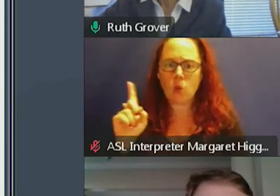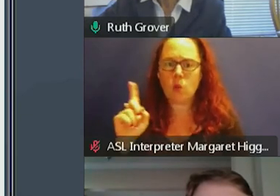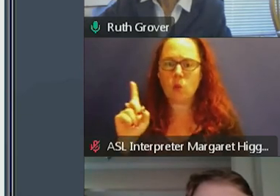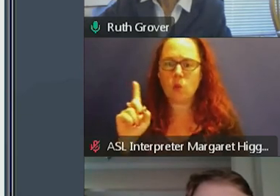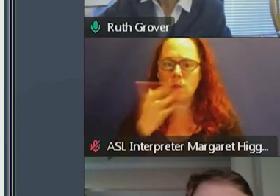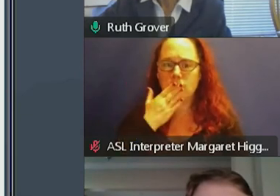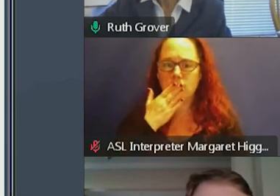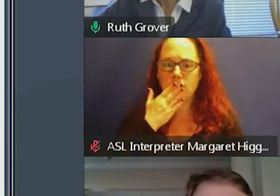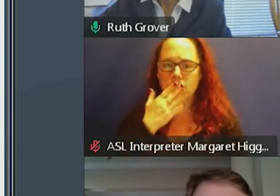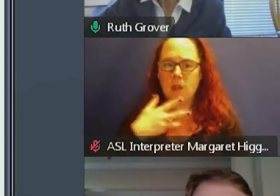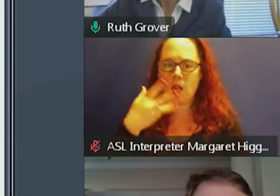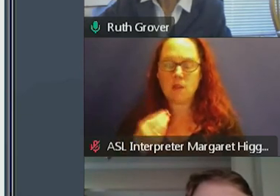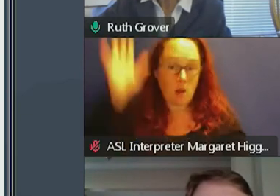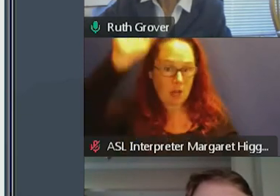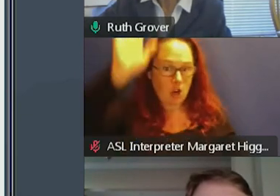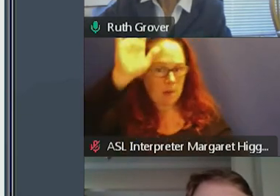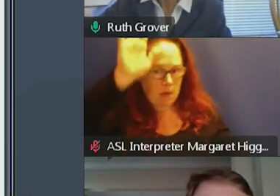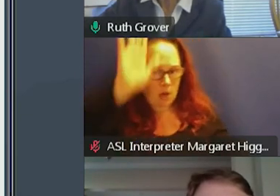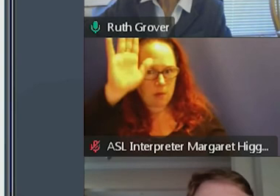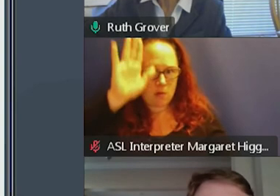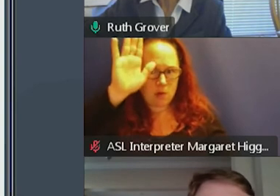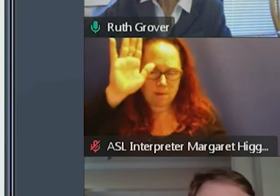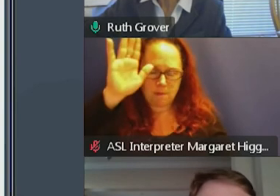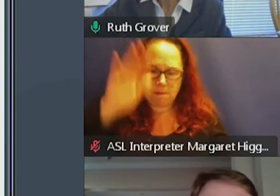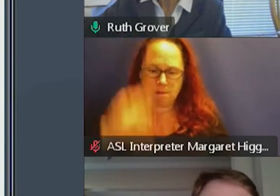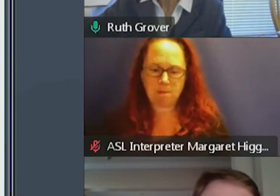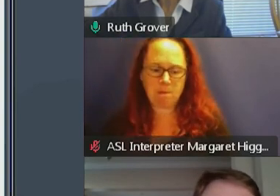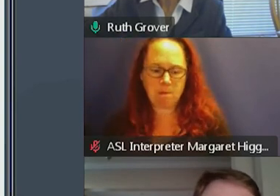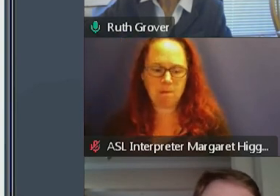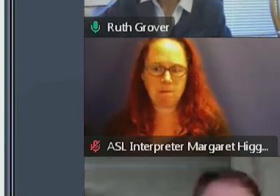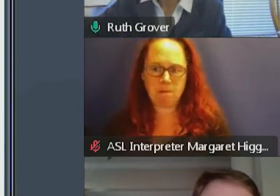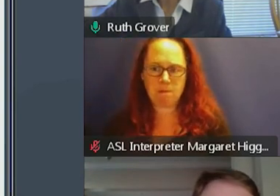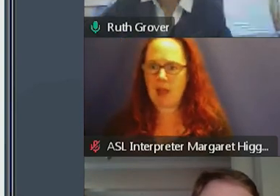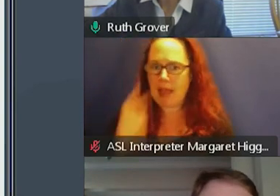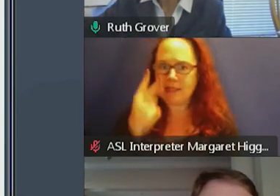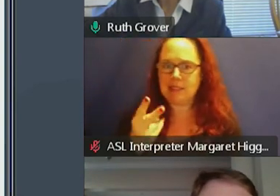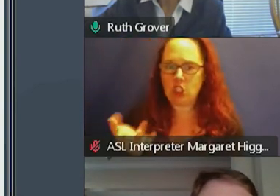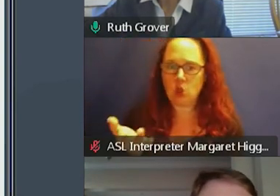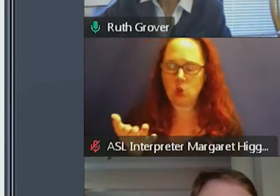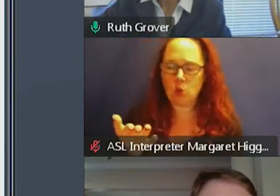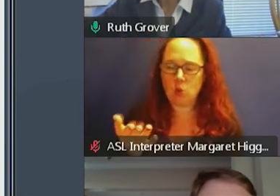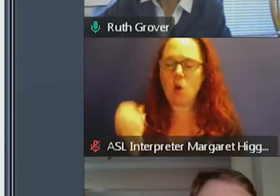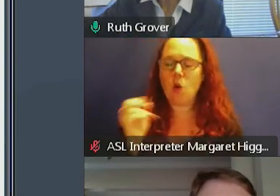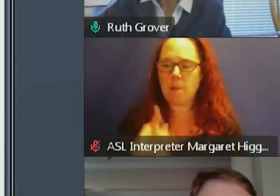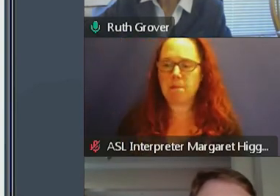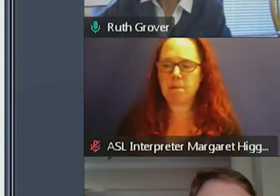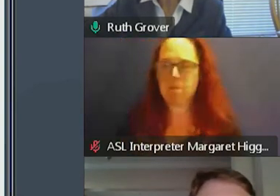That was awesome. Thank you. I just, I can't see you, but okay. Ms. Grover